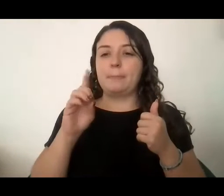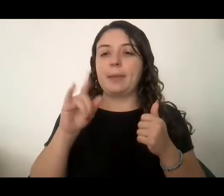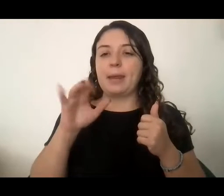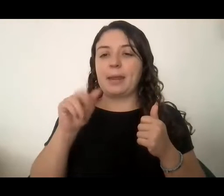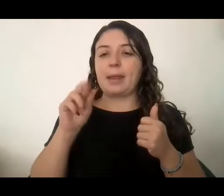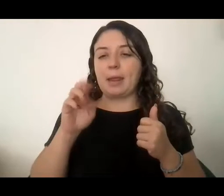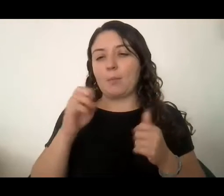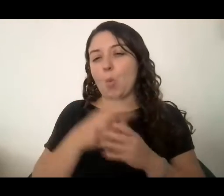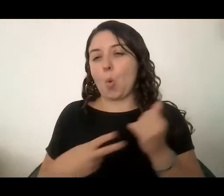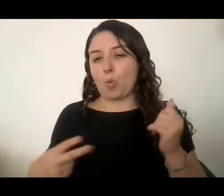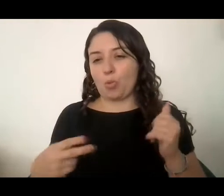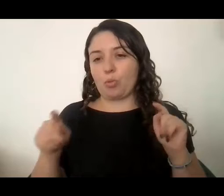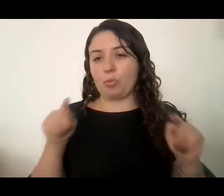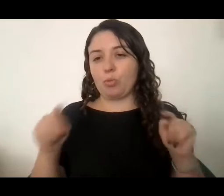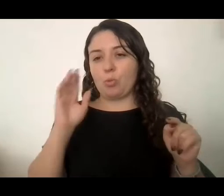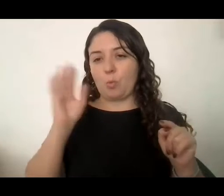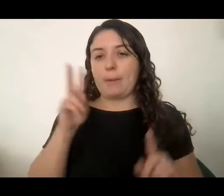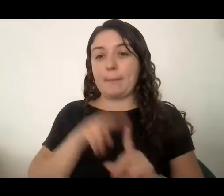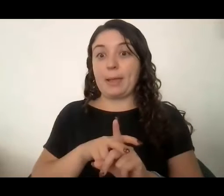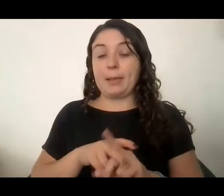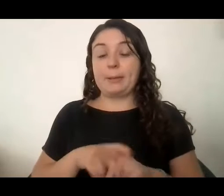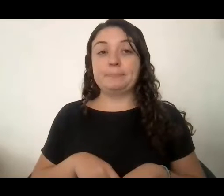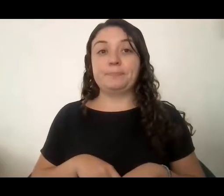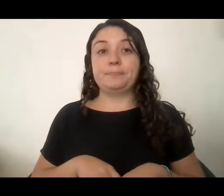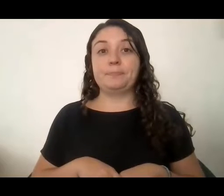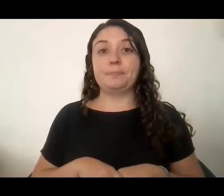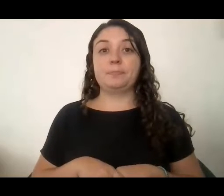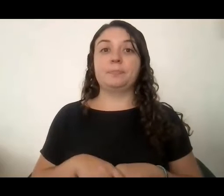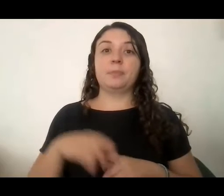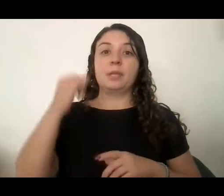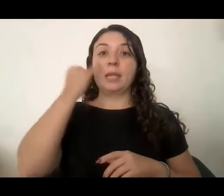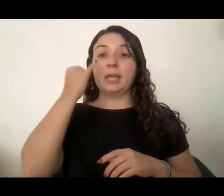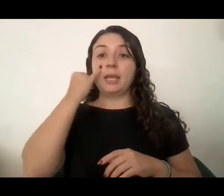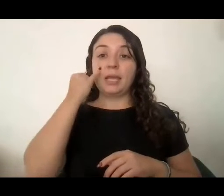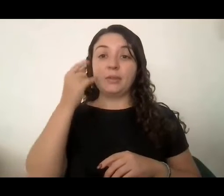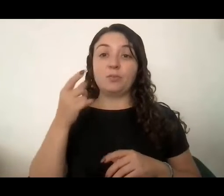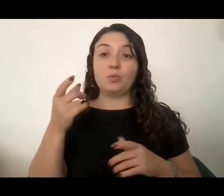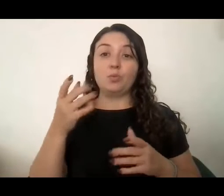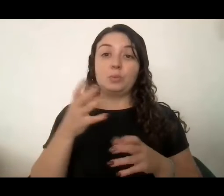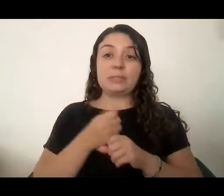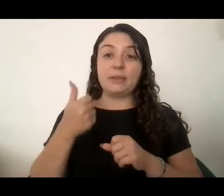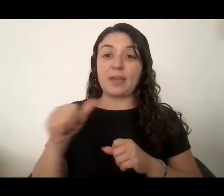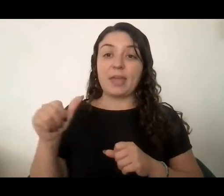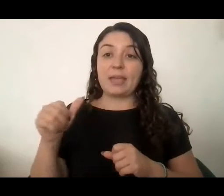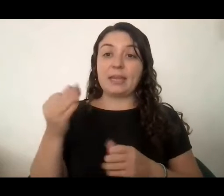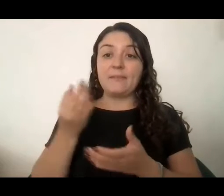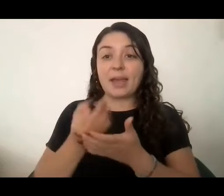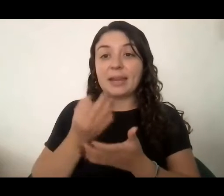both things. If you are someone who is receiving some financial assistance, paying for Medicare out